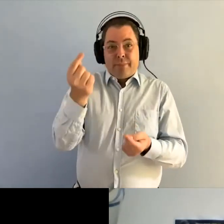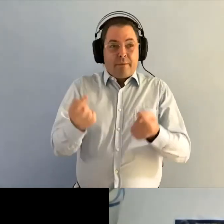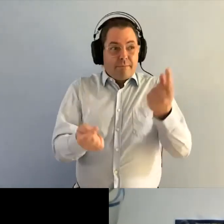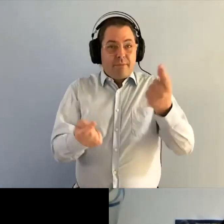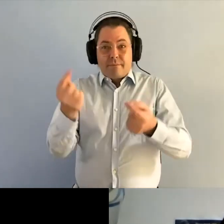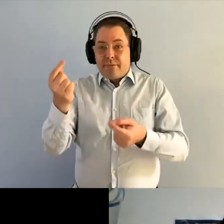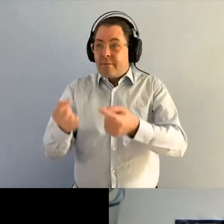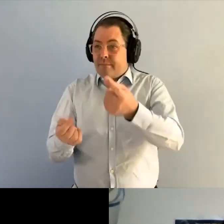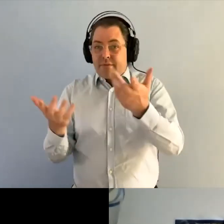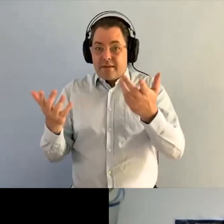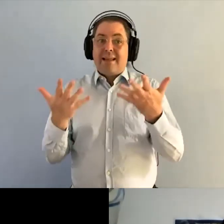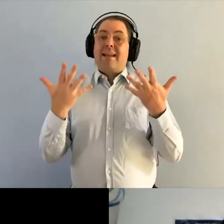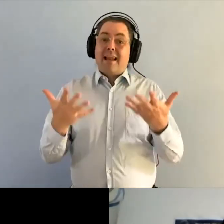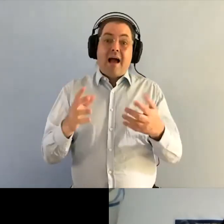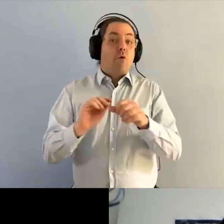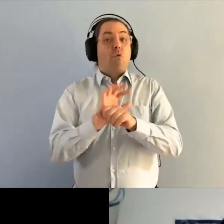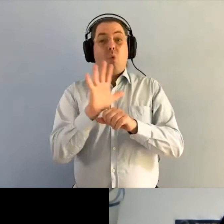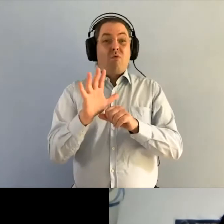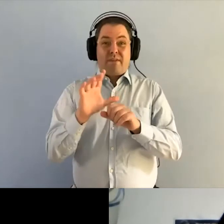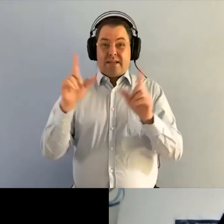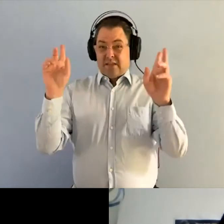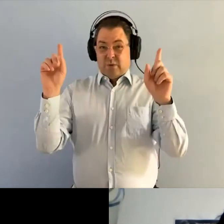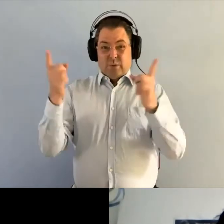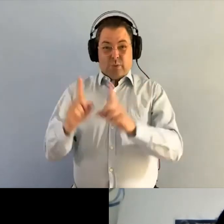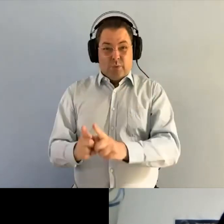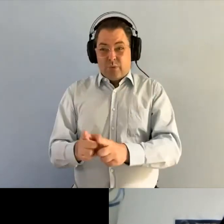no opportunities to work or even less